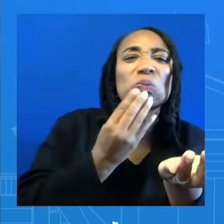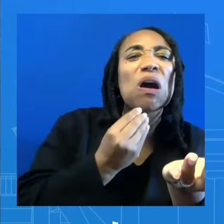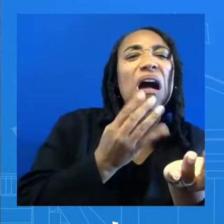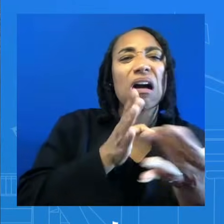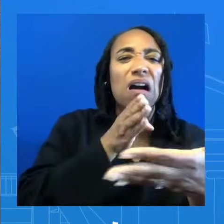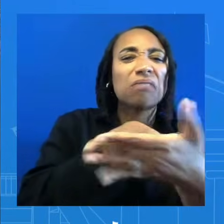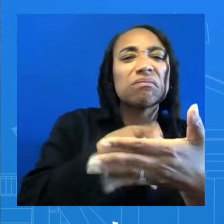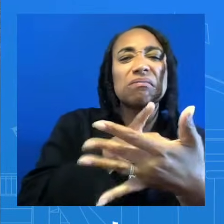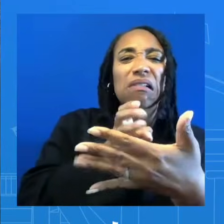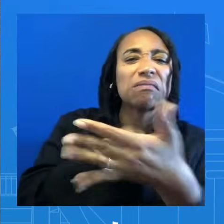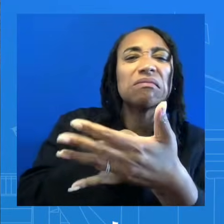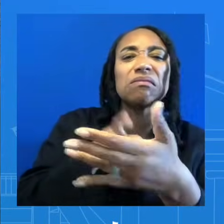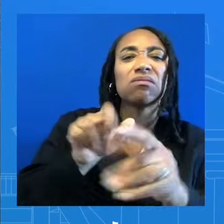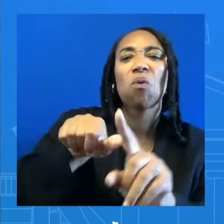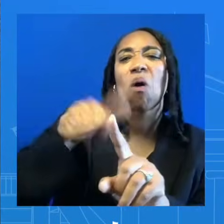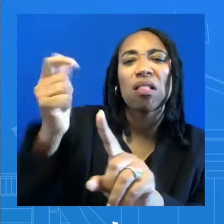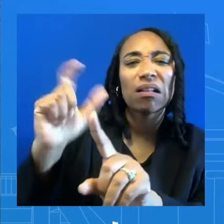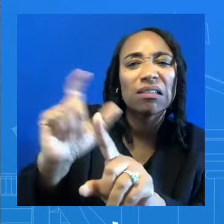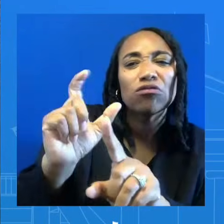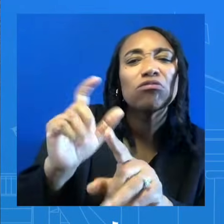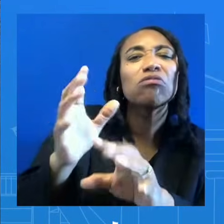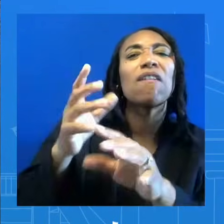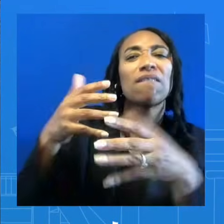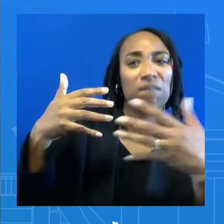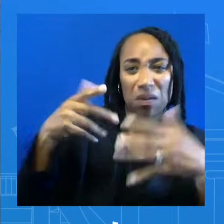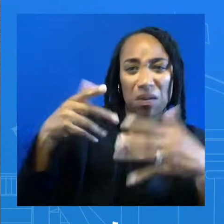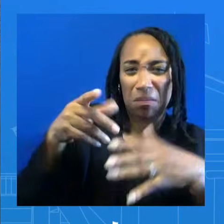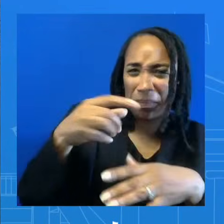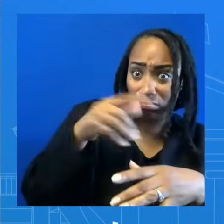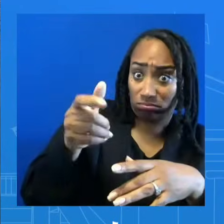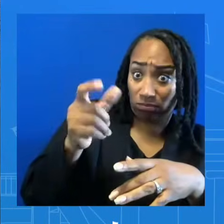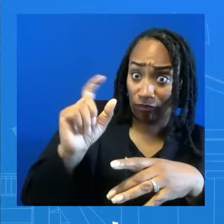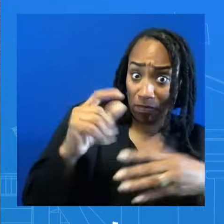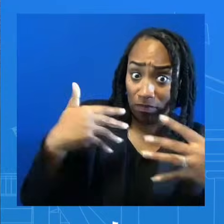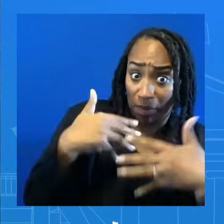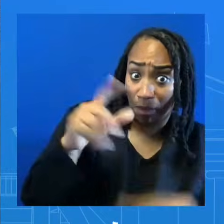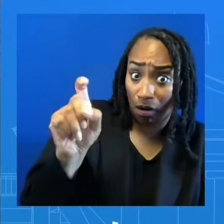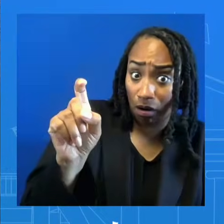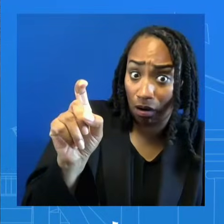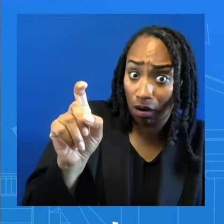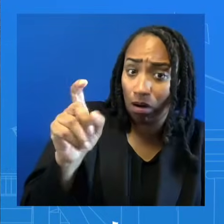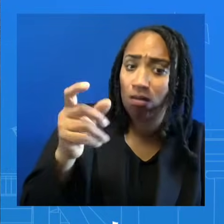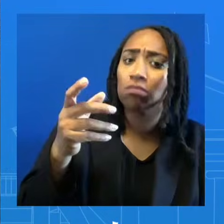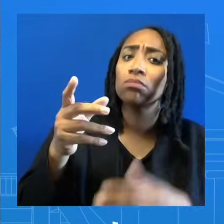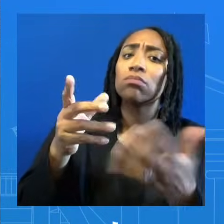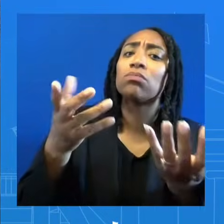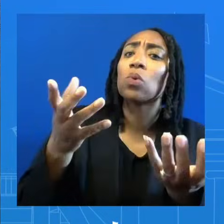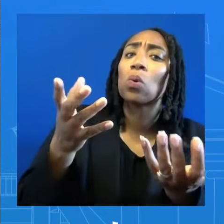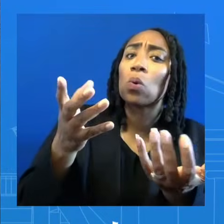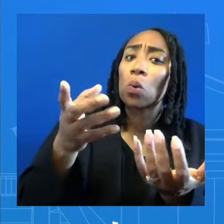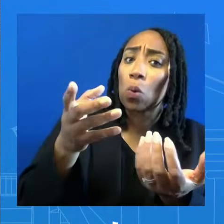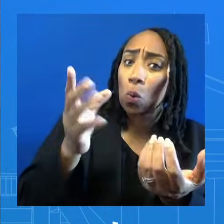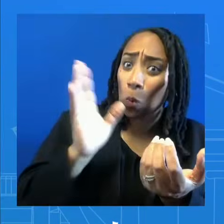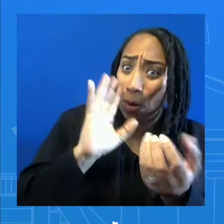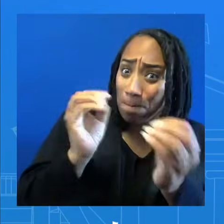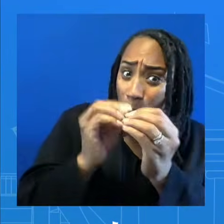Do you have any further updates on when that could be released? Do you anticipate it coming before the end of the year? Ms. Jean-Pierre: I would say: Stay tuned.